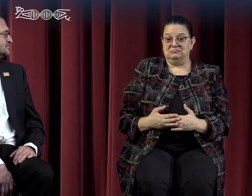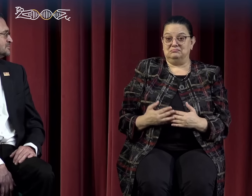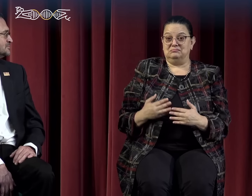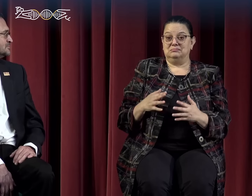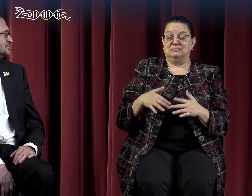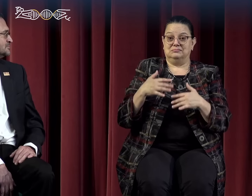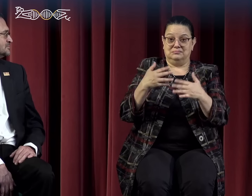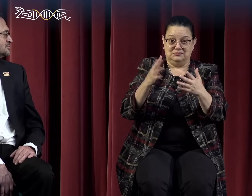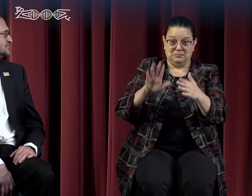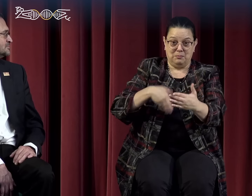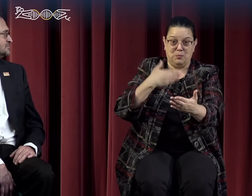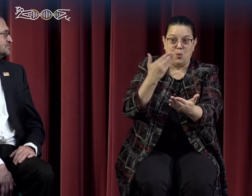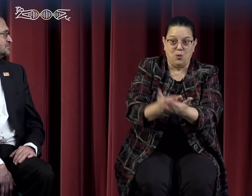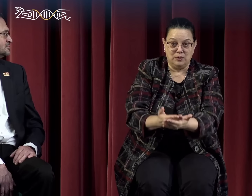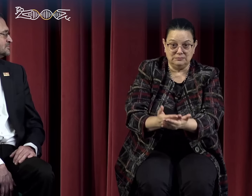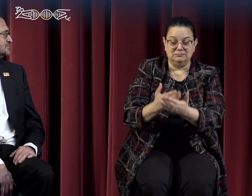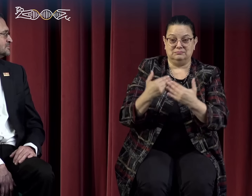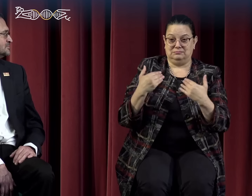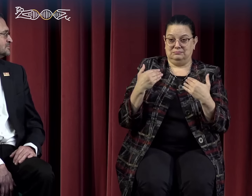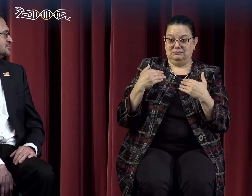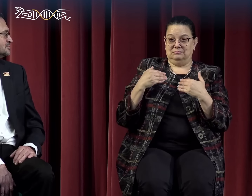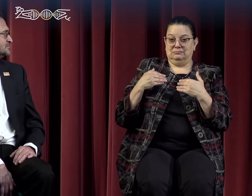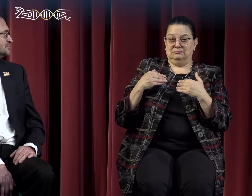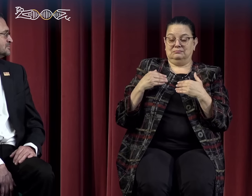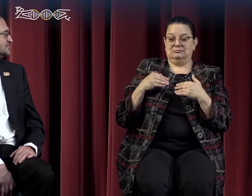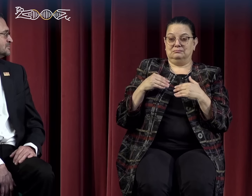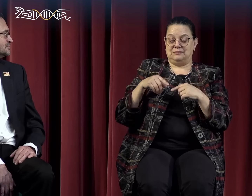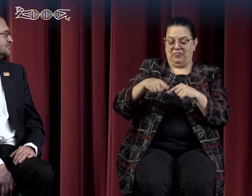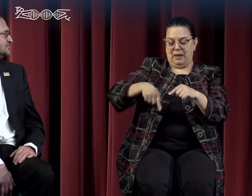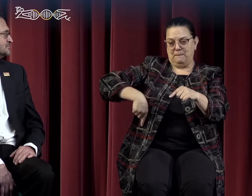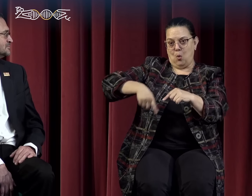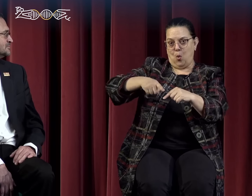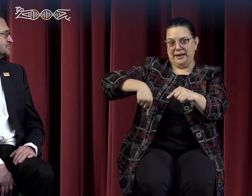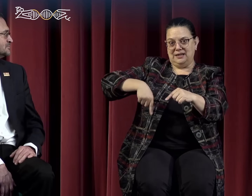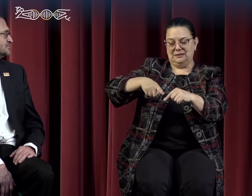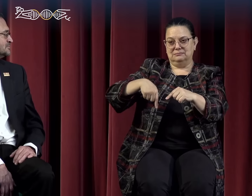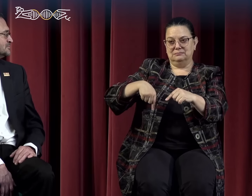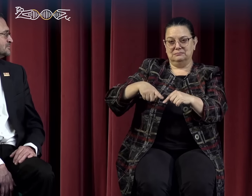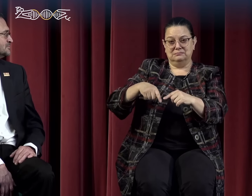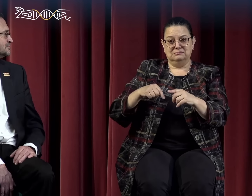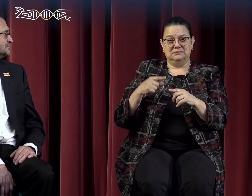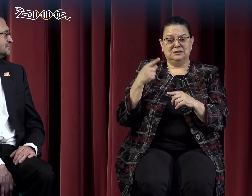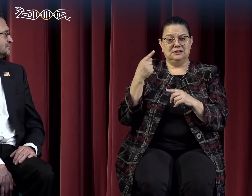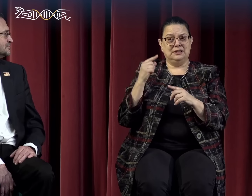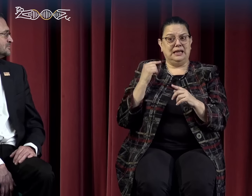ultimately is, the experience of being born, if we think about what it is